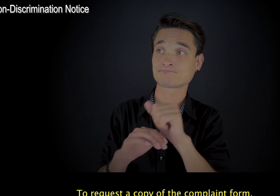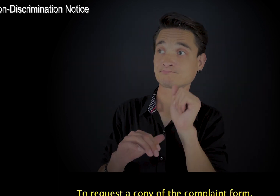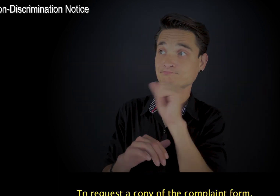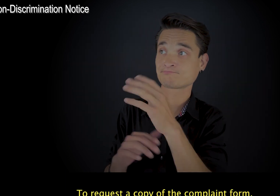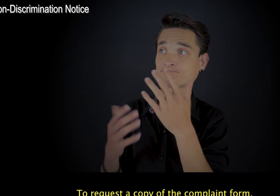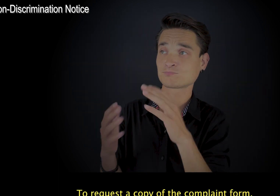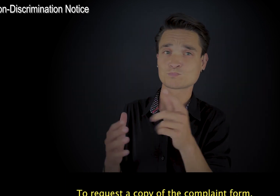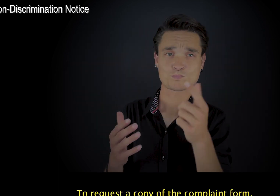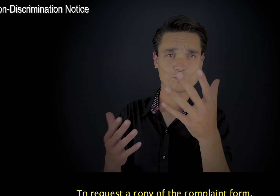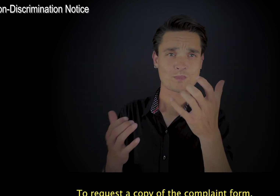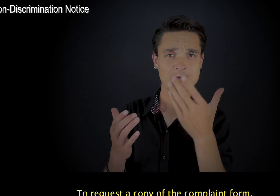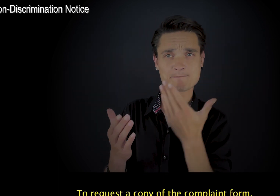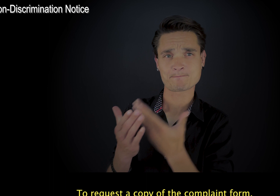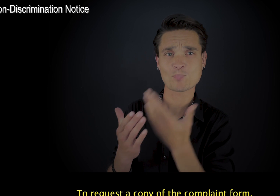To request a copy of the complaint form,